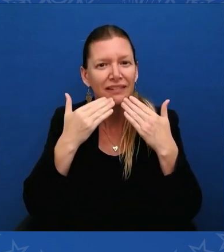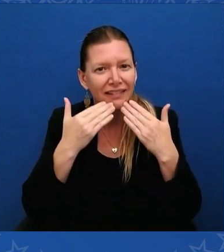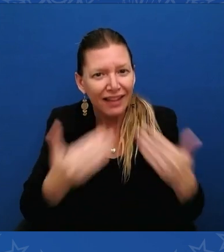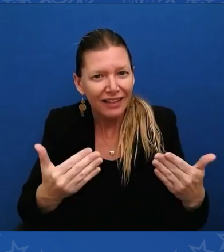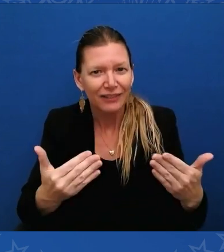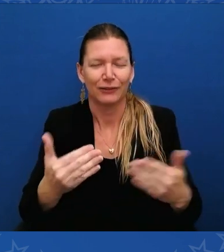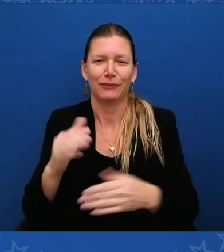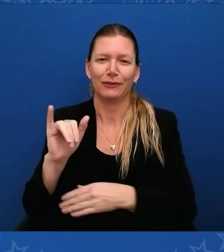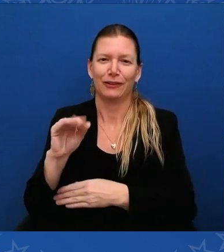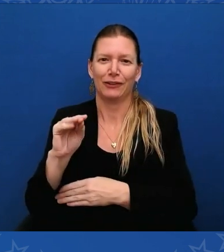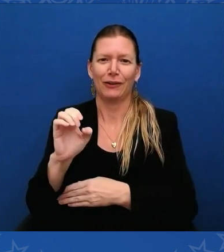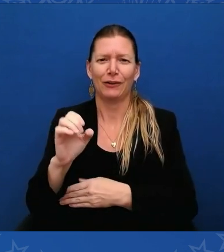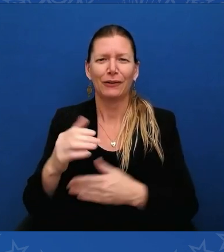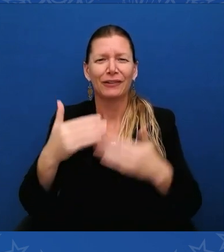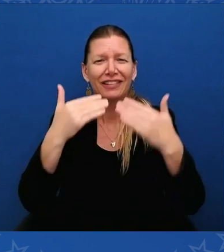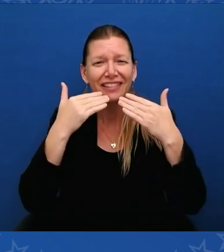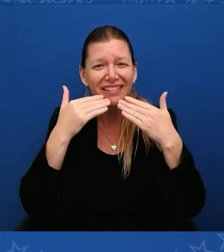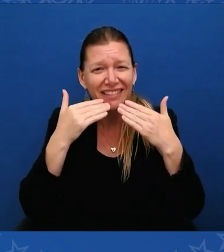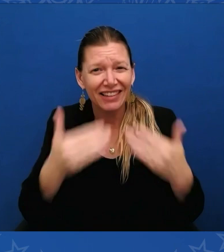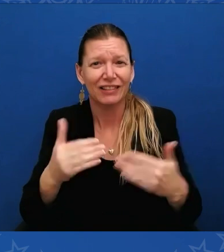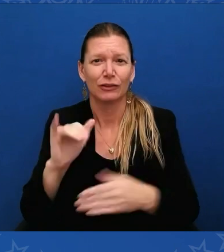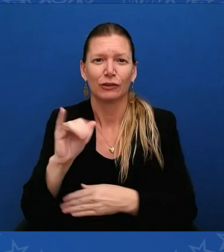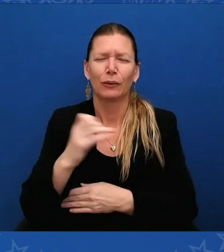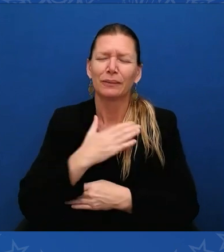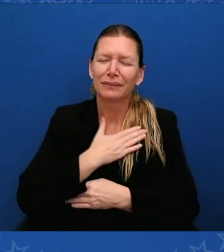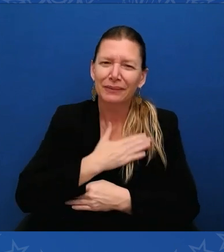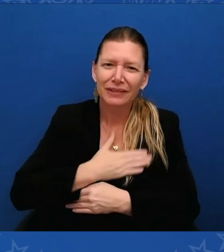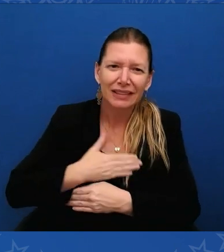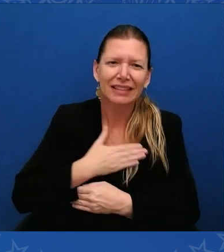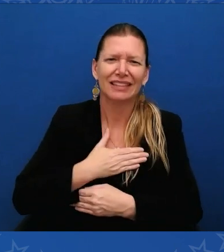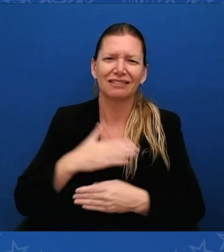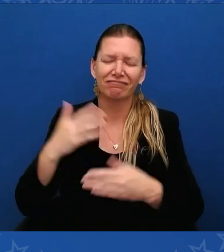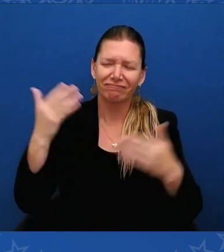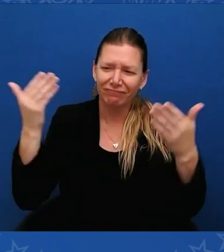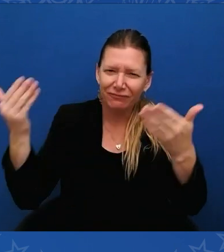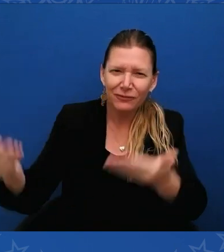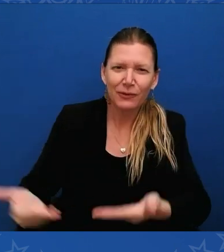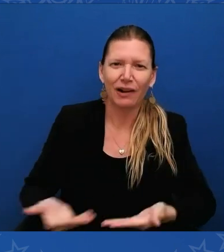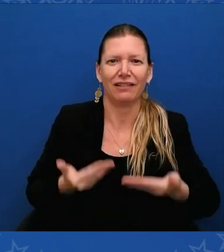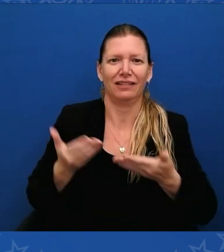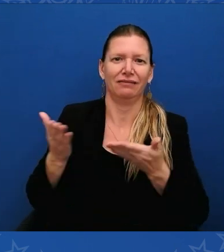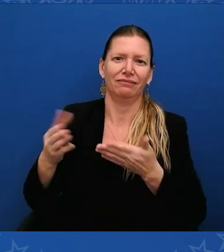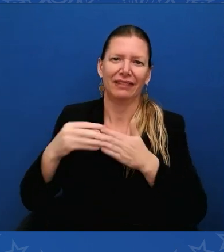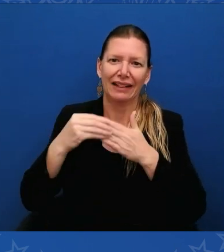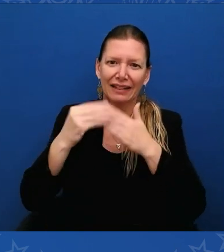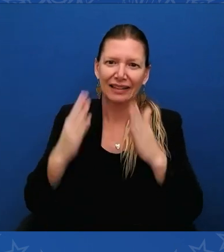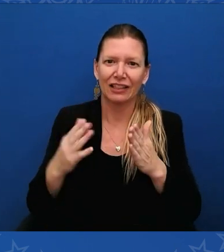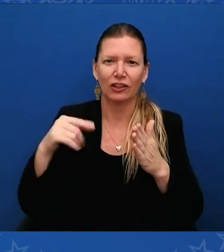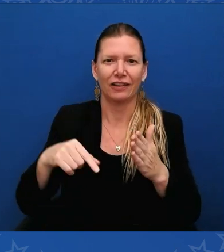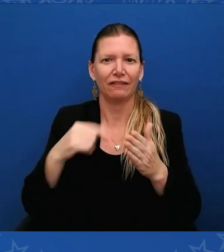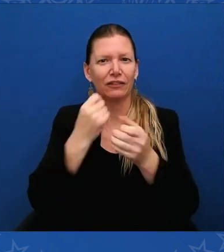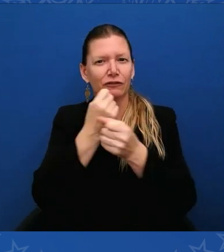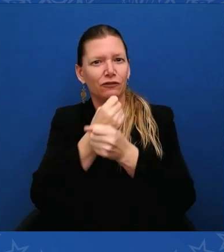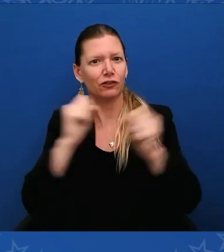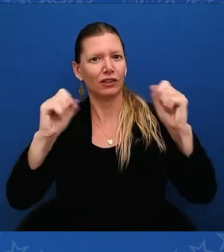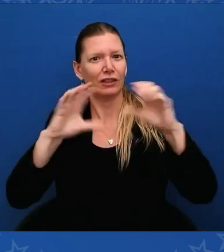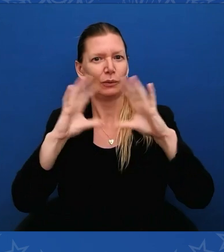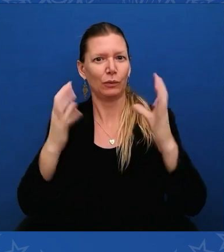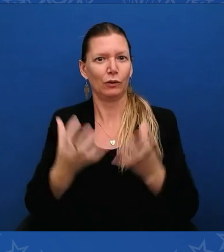Please join me in welcoming the leader of the free world, the 46th President of the United States,